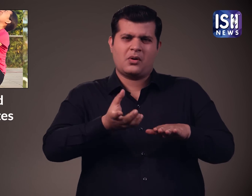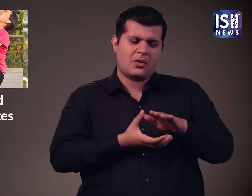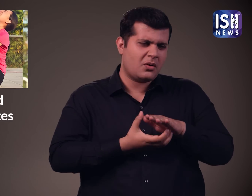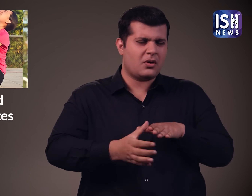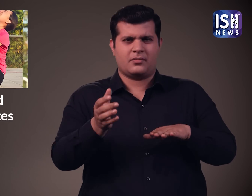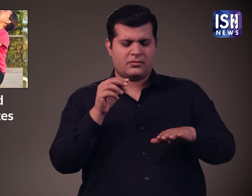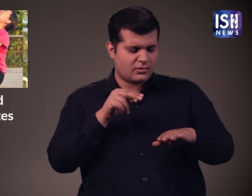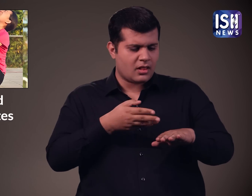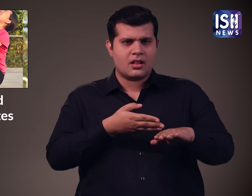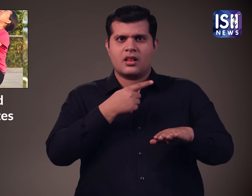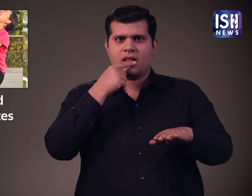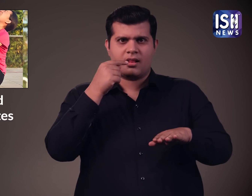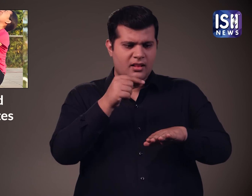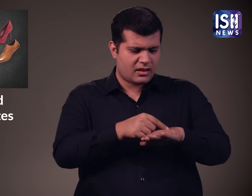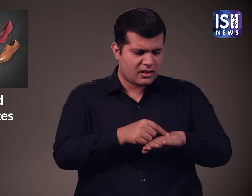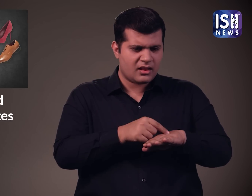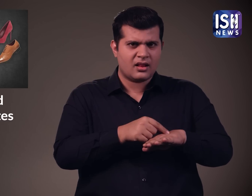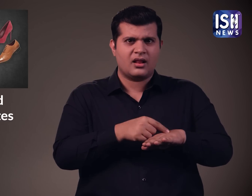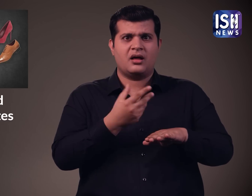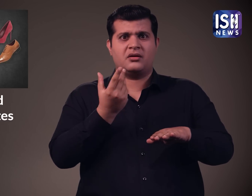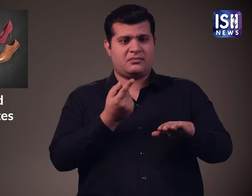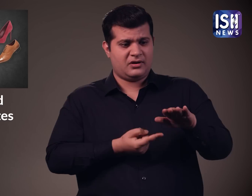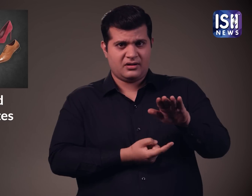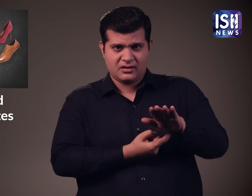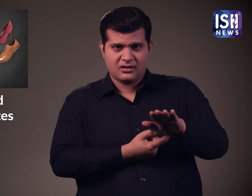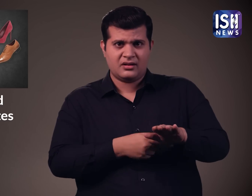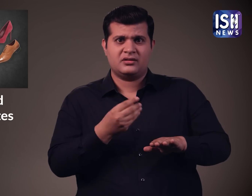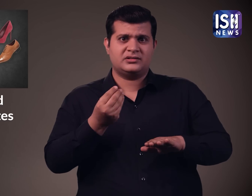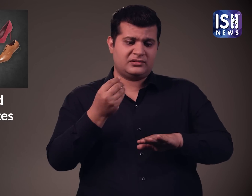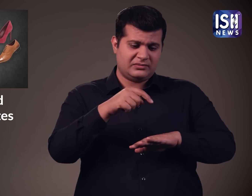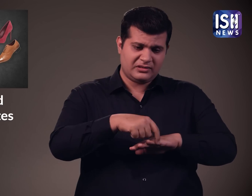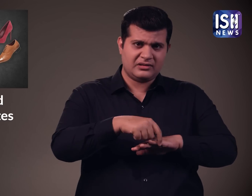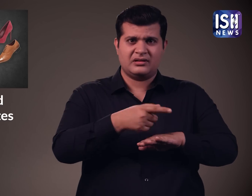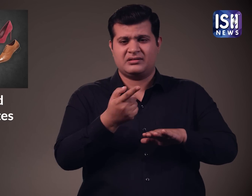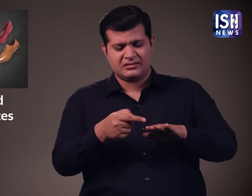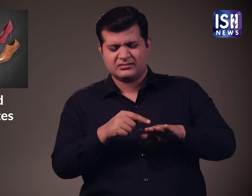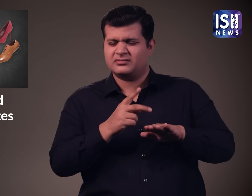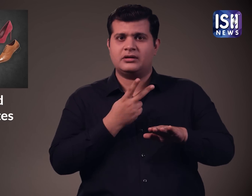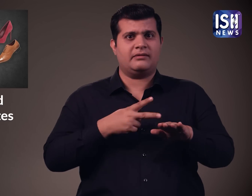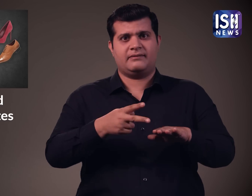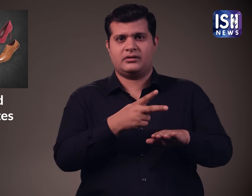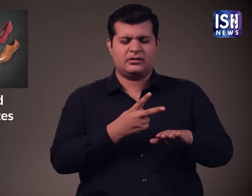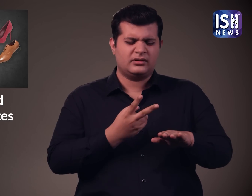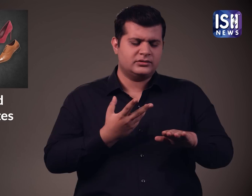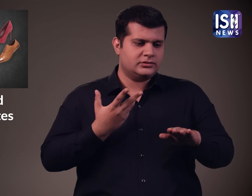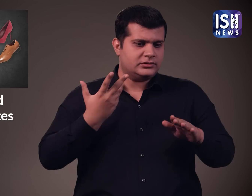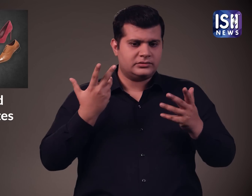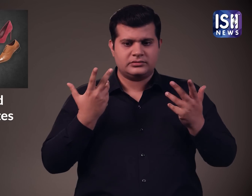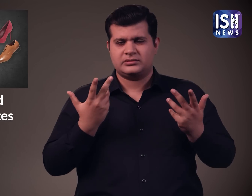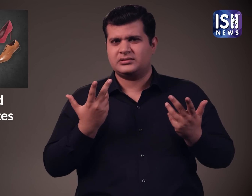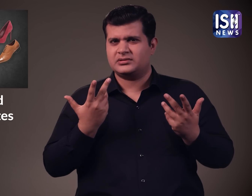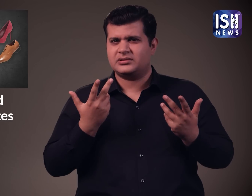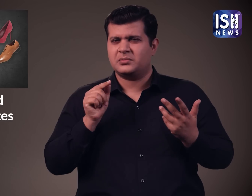When you remove your shoes and check, you would find a blister or an inflamation on the heel or on the last toe which is very painful.